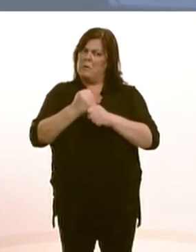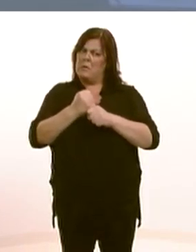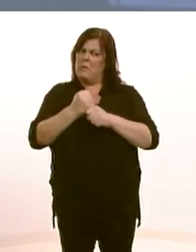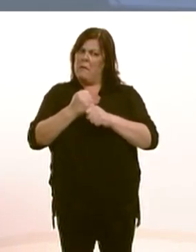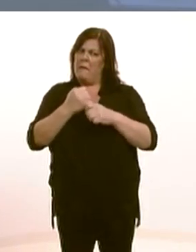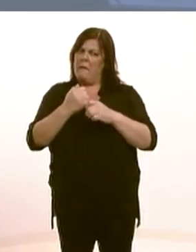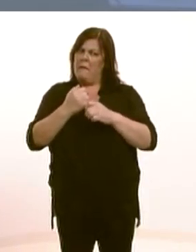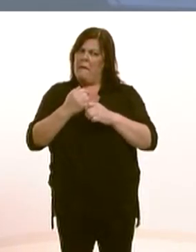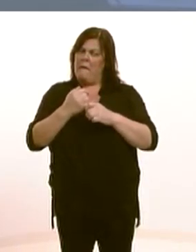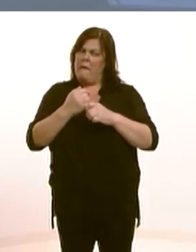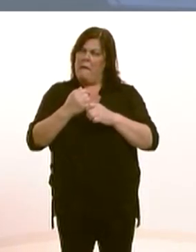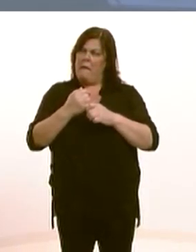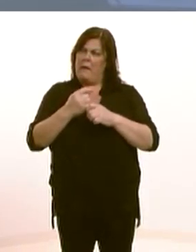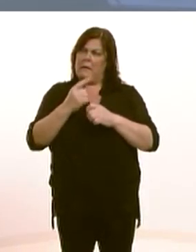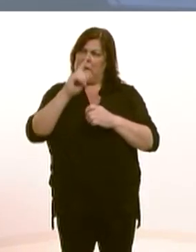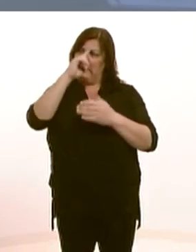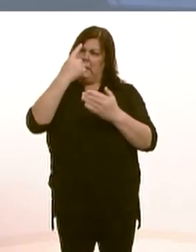Democrat Member, and collective responsibility.